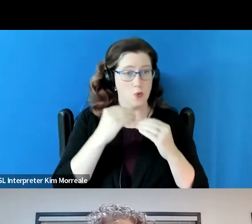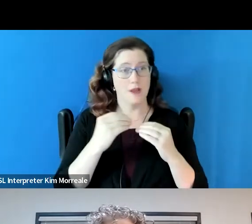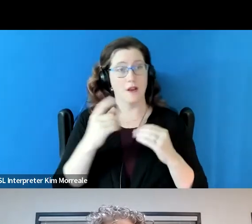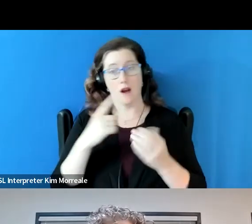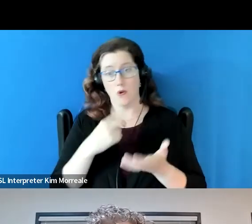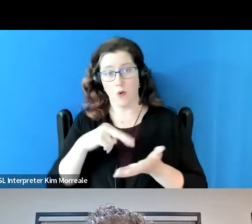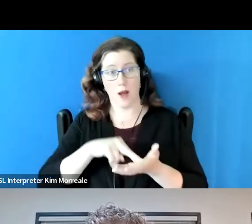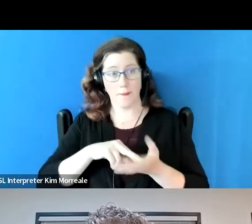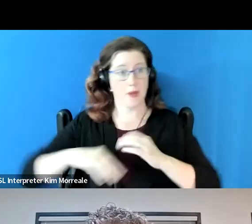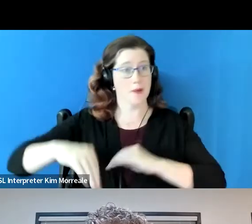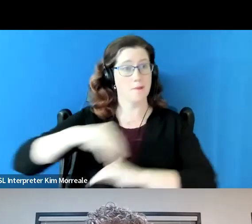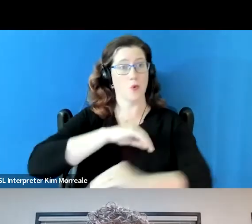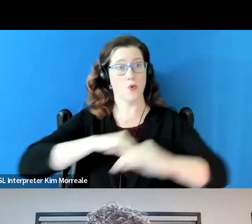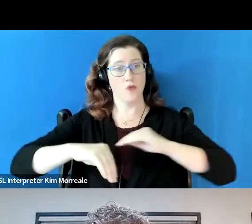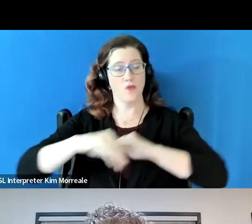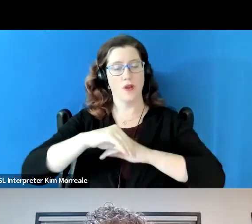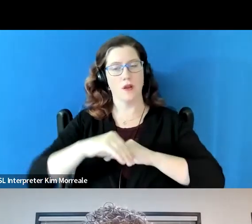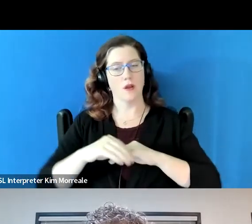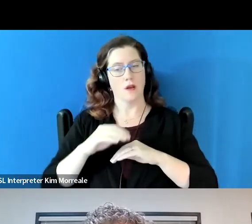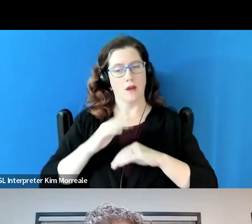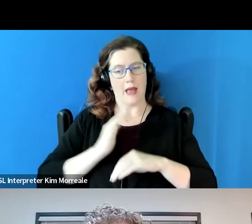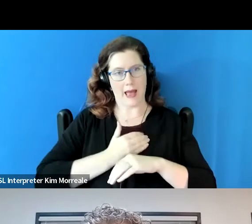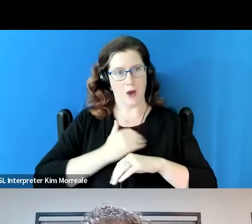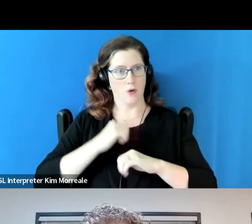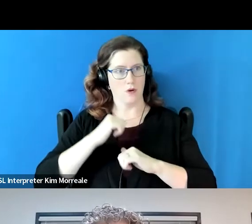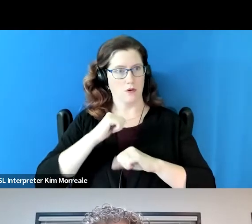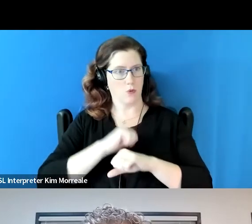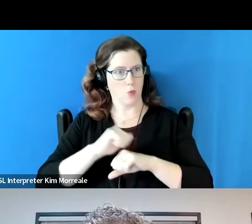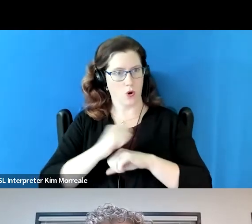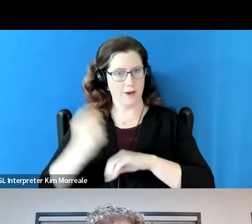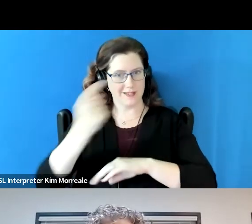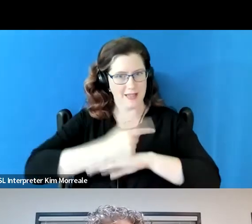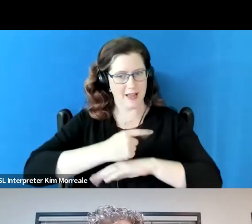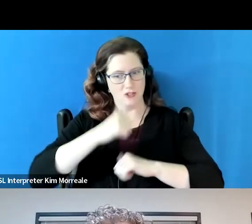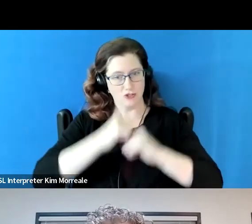the structure of our workday, in the different tasks that we do,